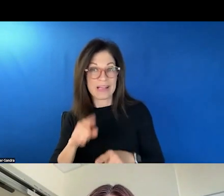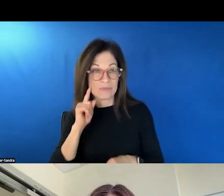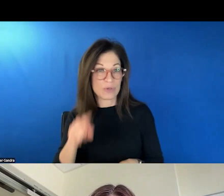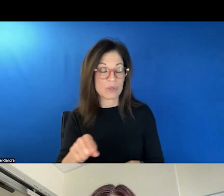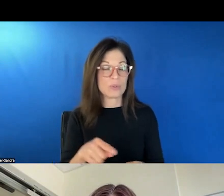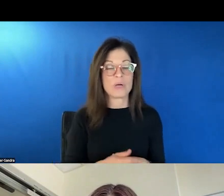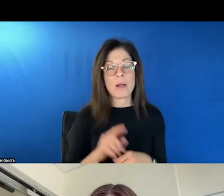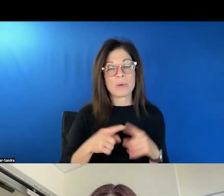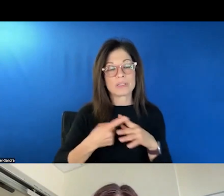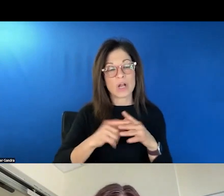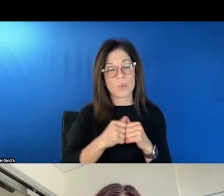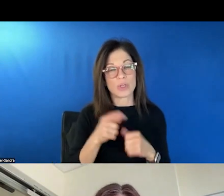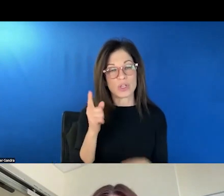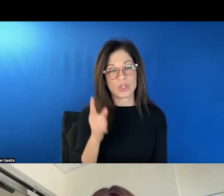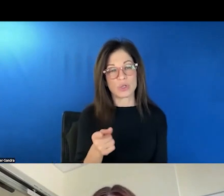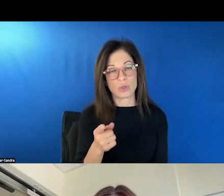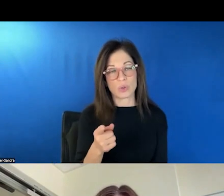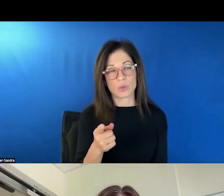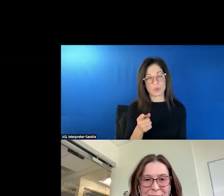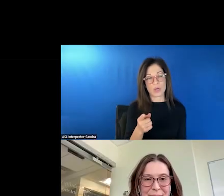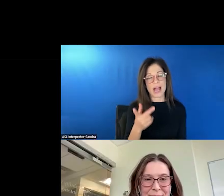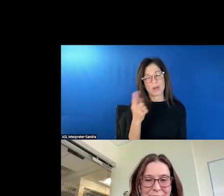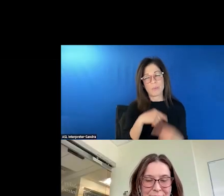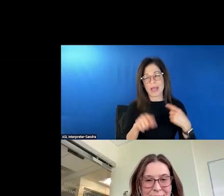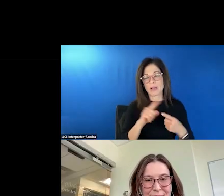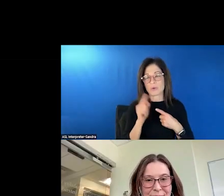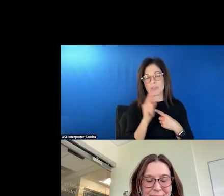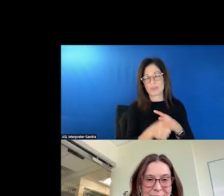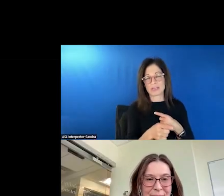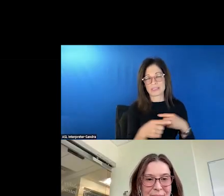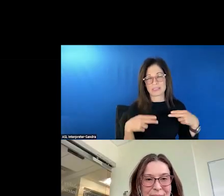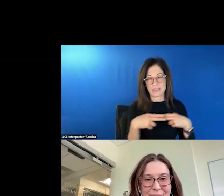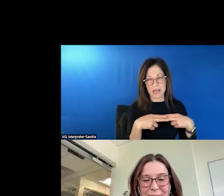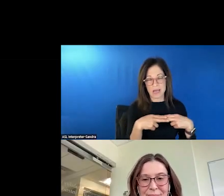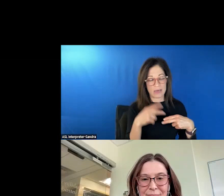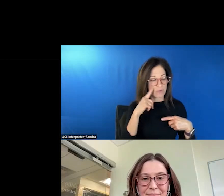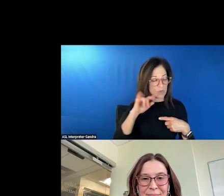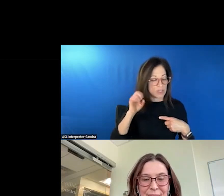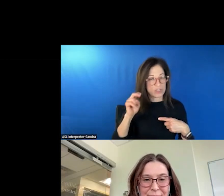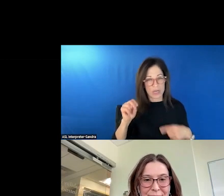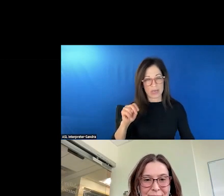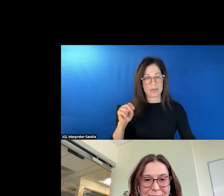JENN. I AM GOING TO GO BACK TO THE SLIDE THAT WE STARTED WITH. I PULLED